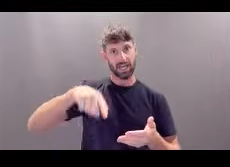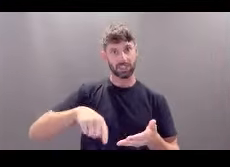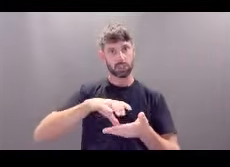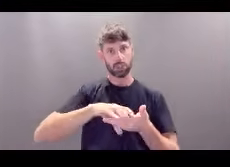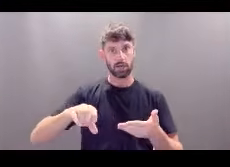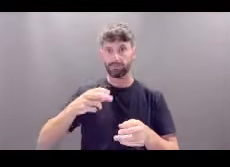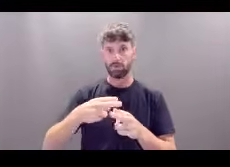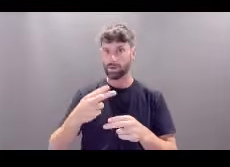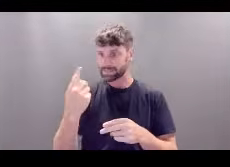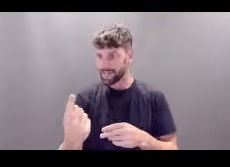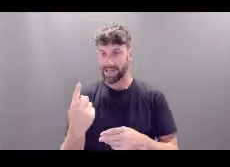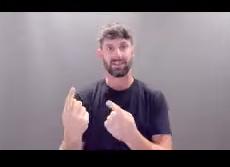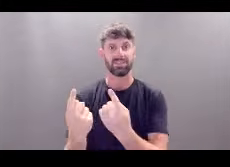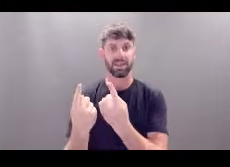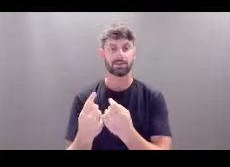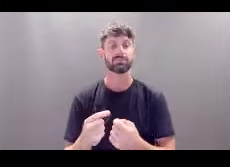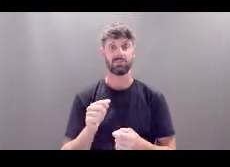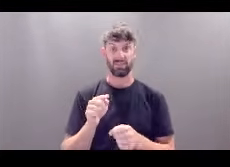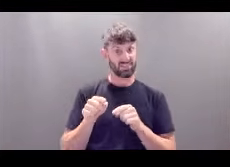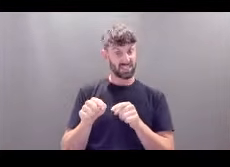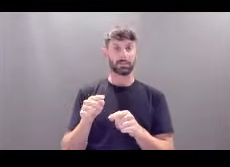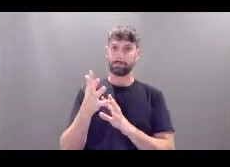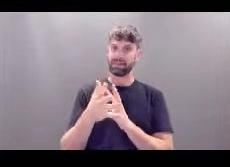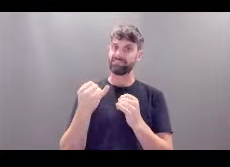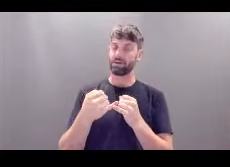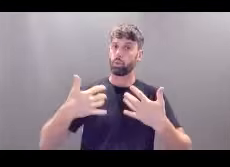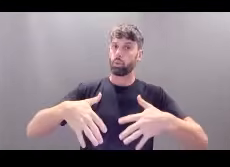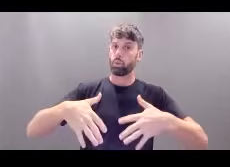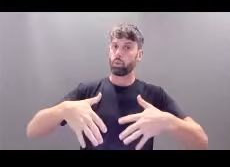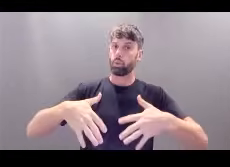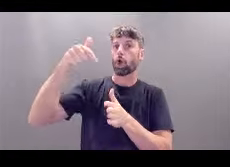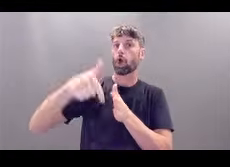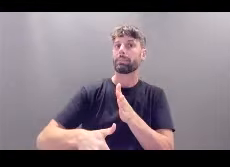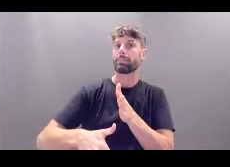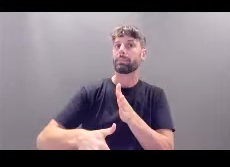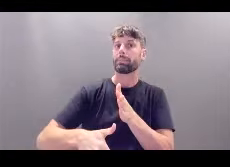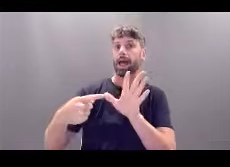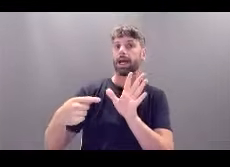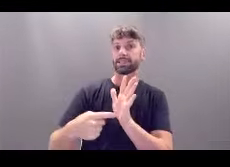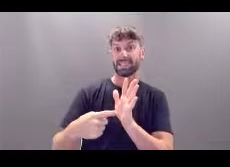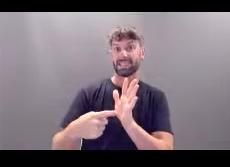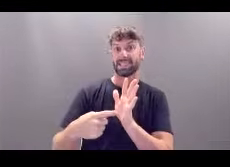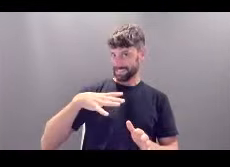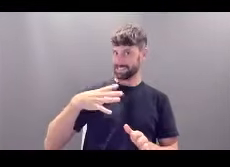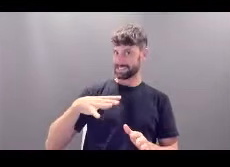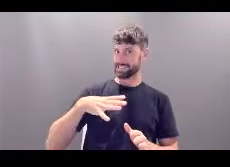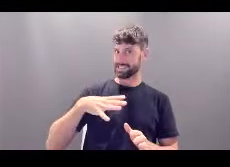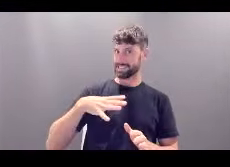High cost items are complex and need individual assessments to make sure it's the right solution for